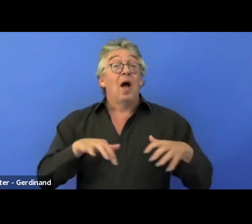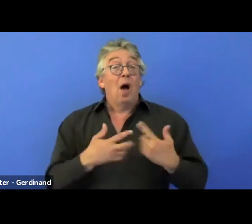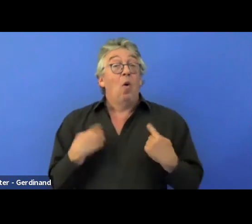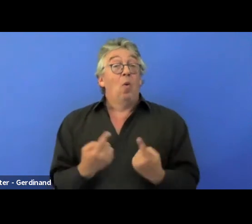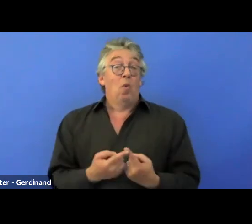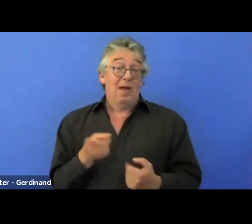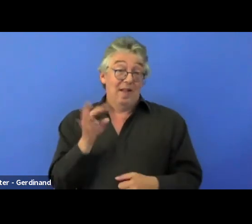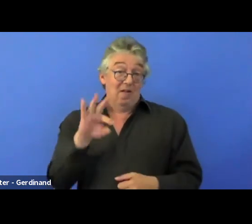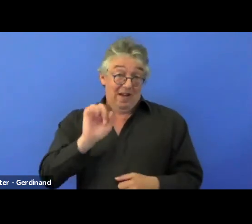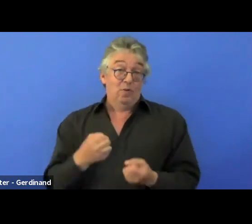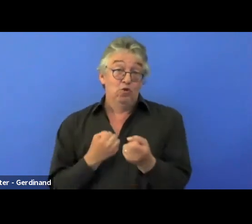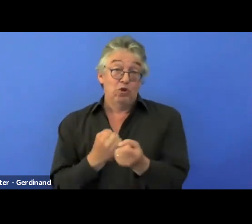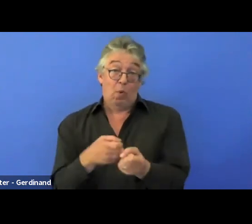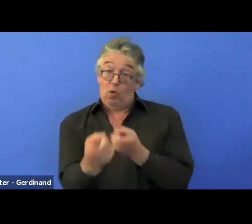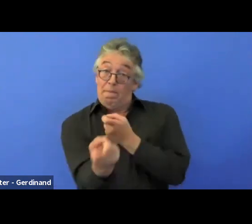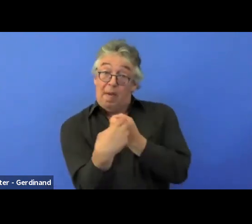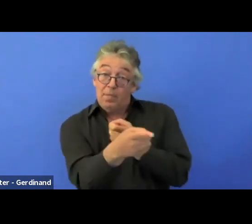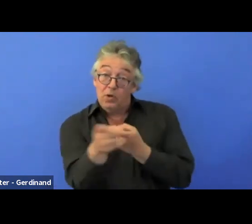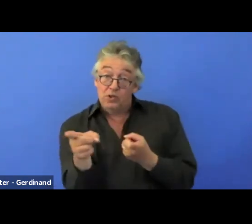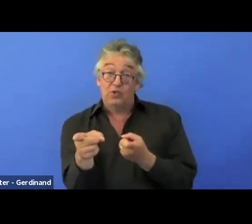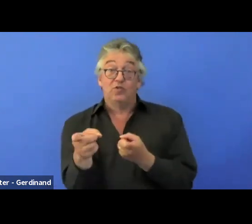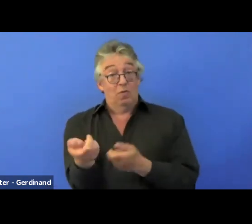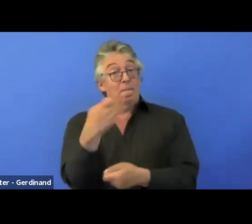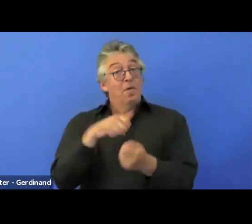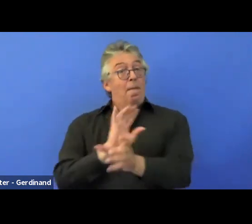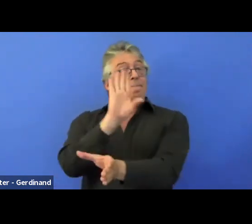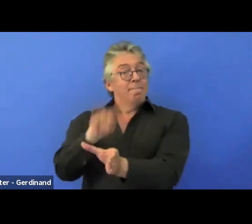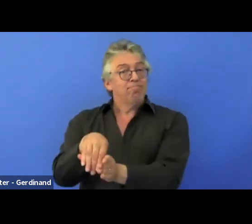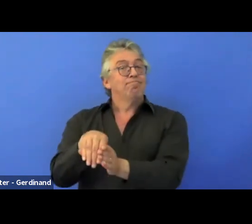to get involved in standardisation. So, let's start.